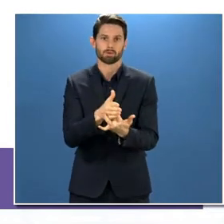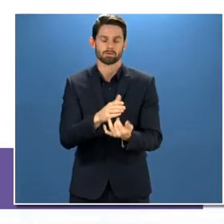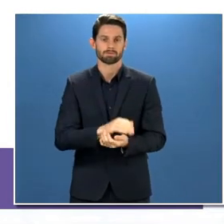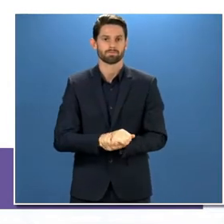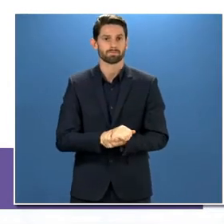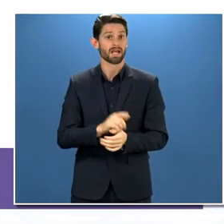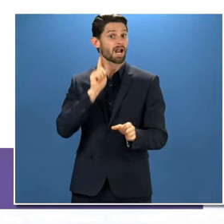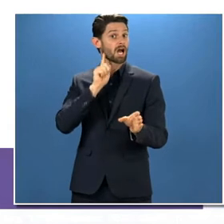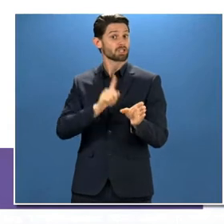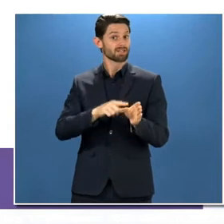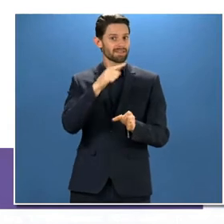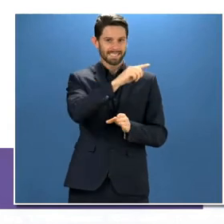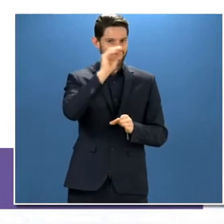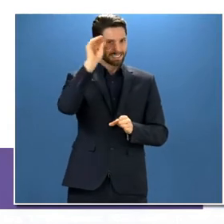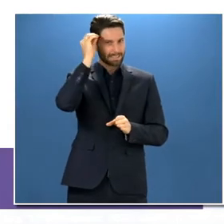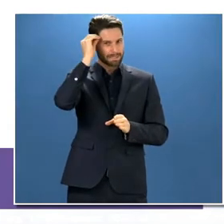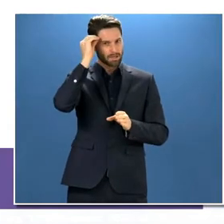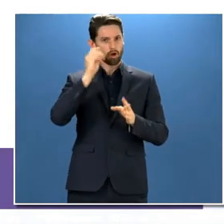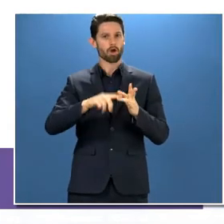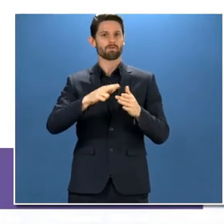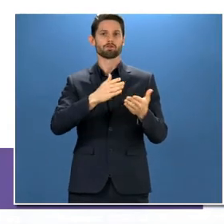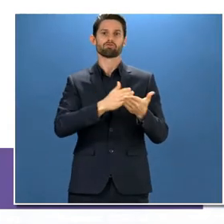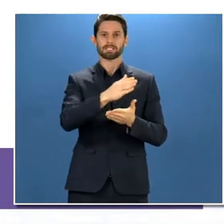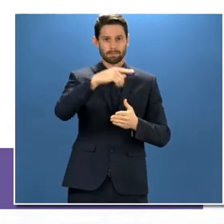Committee on the Rights of Persons with Disability, one of the clear